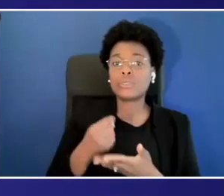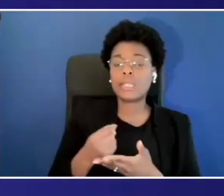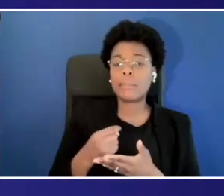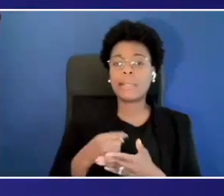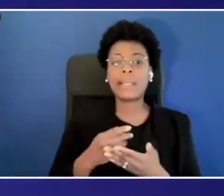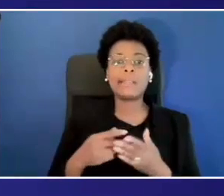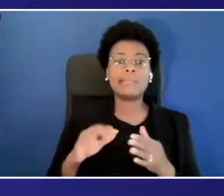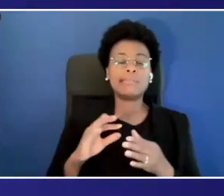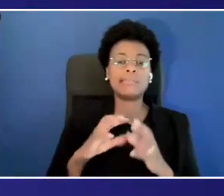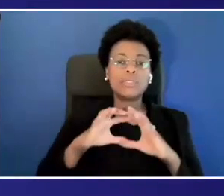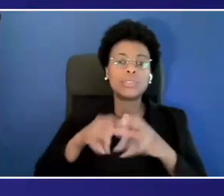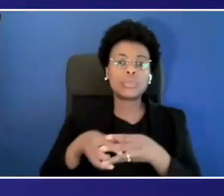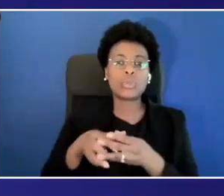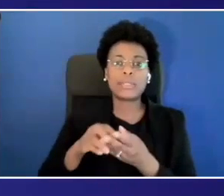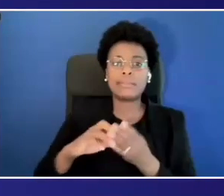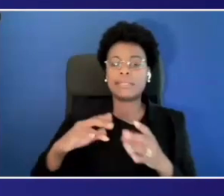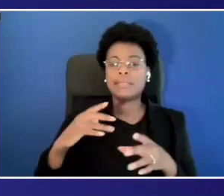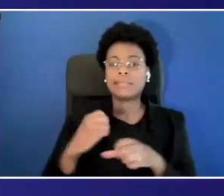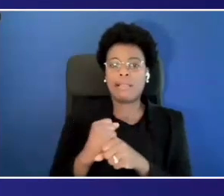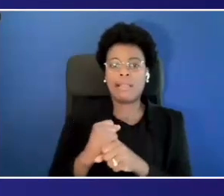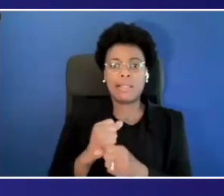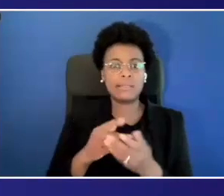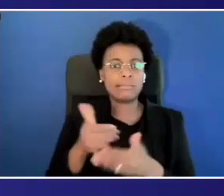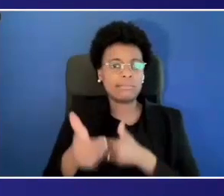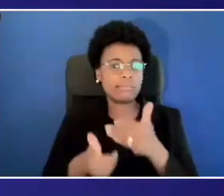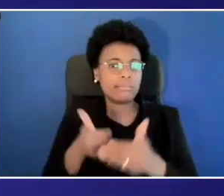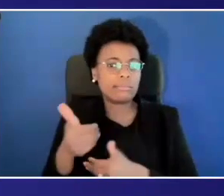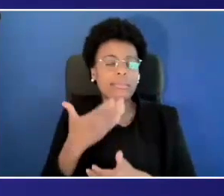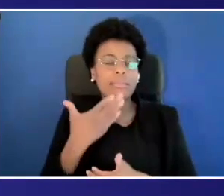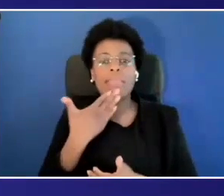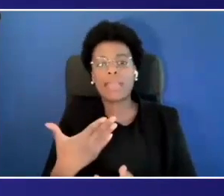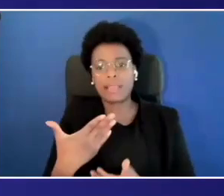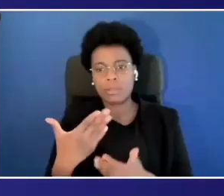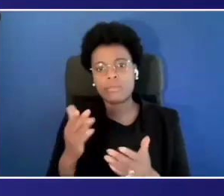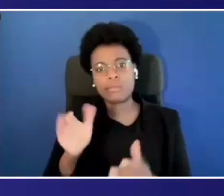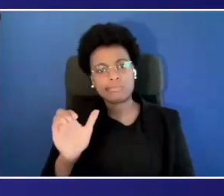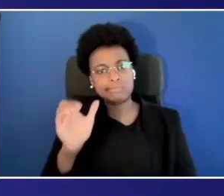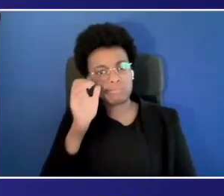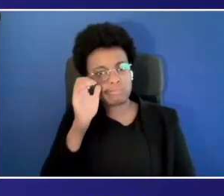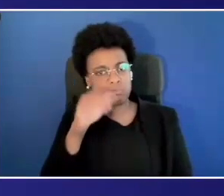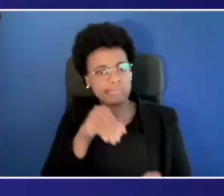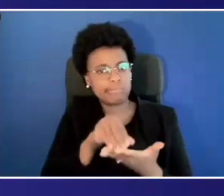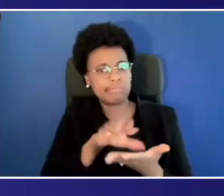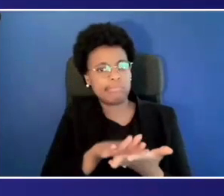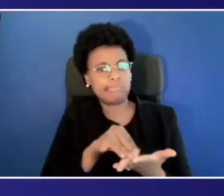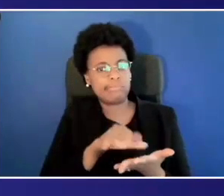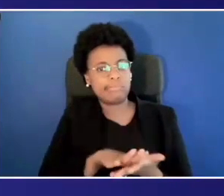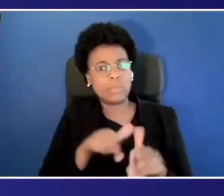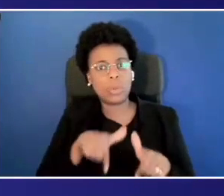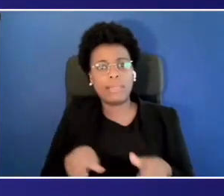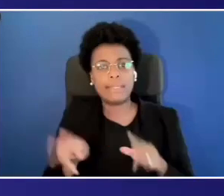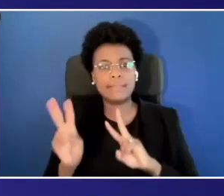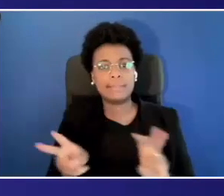Thank you for your time and the privilege of being able to submit comments on these important issues.